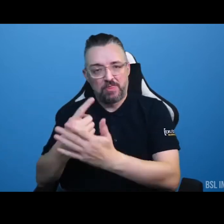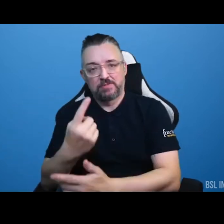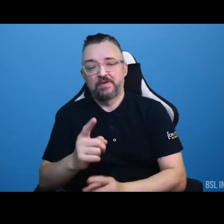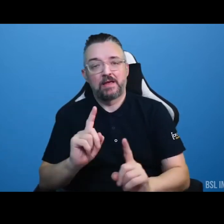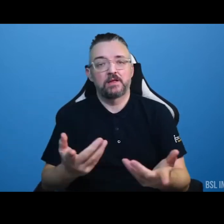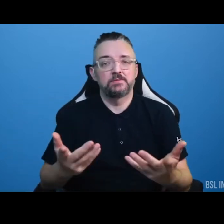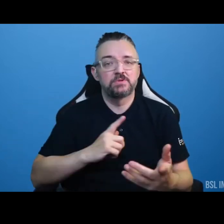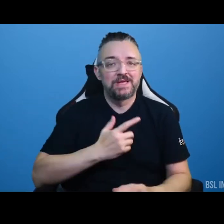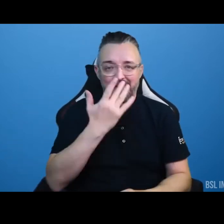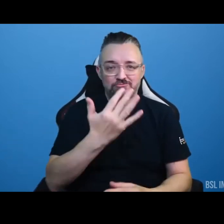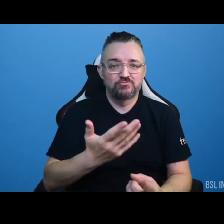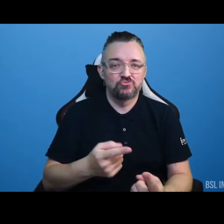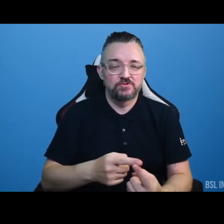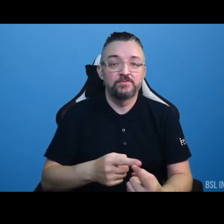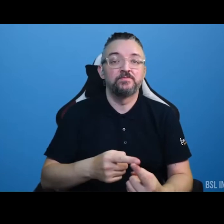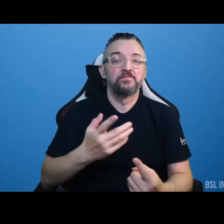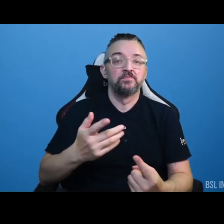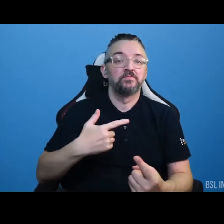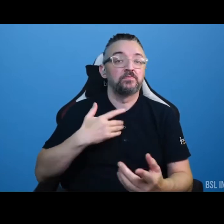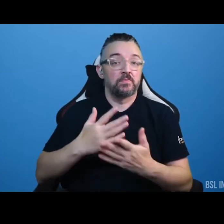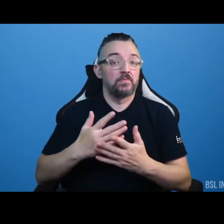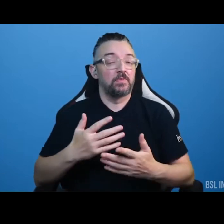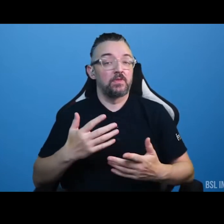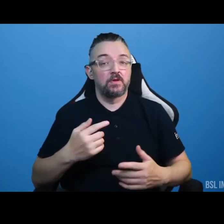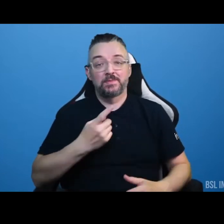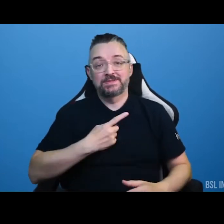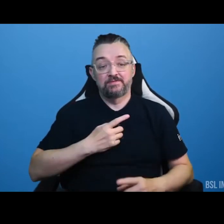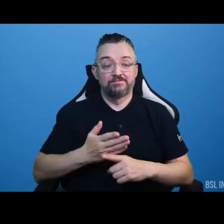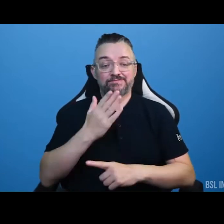And I think it was interesting, I was also at COP in the last couple of weeks,